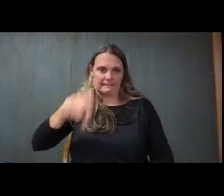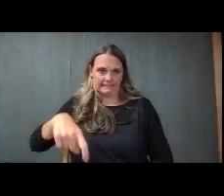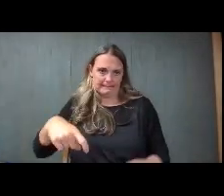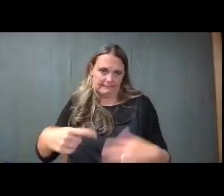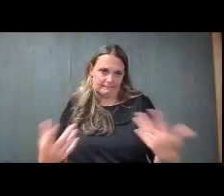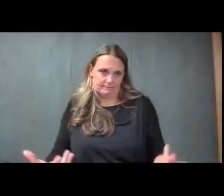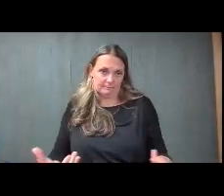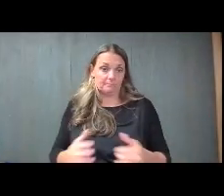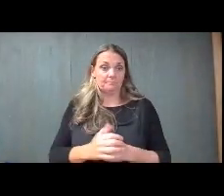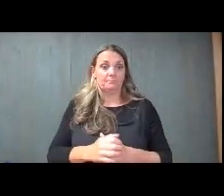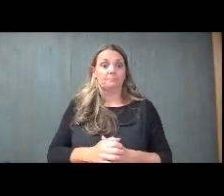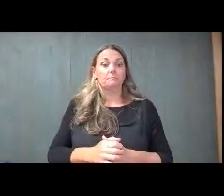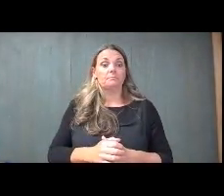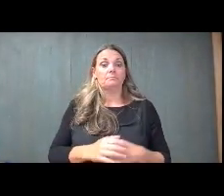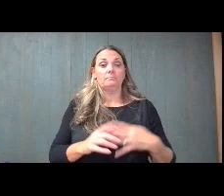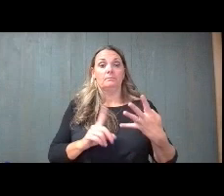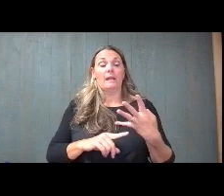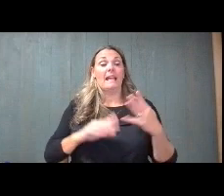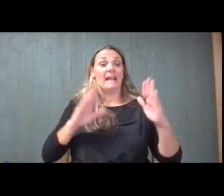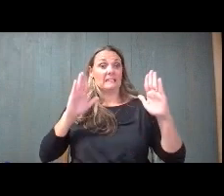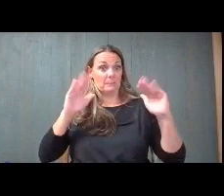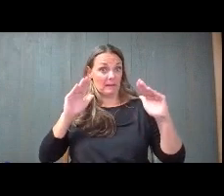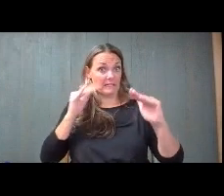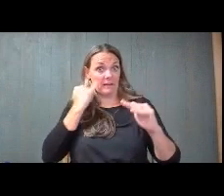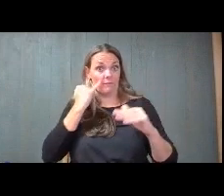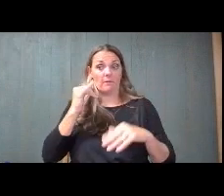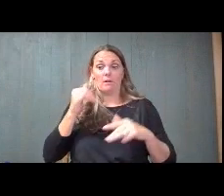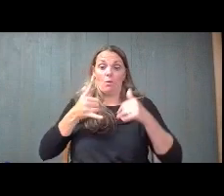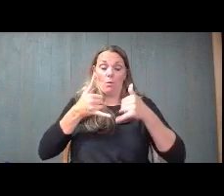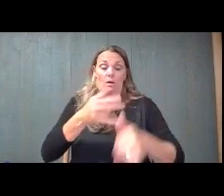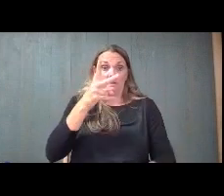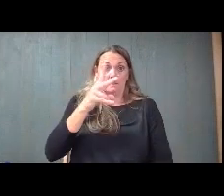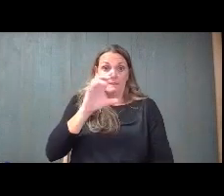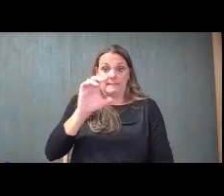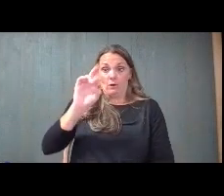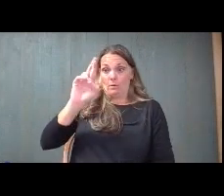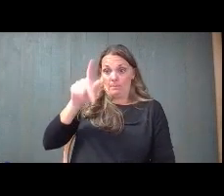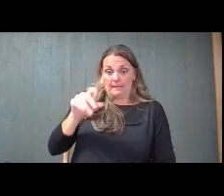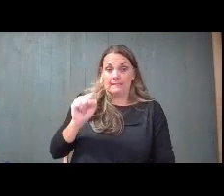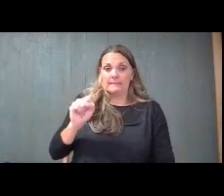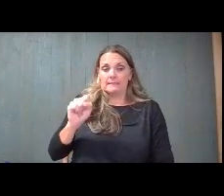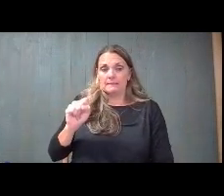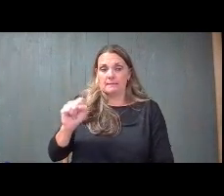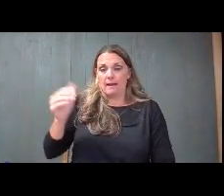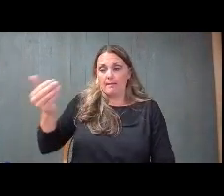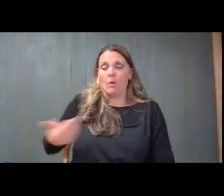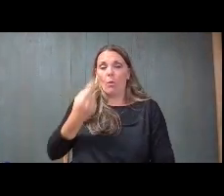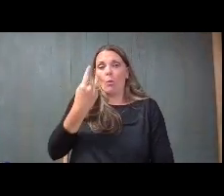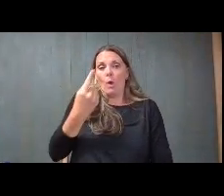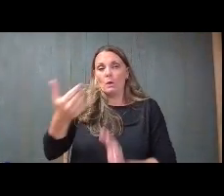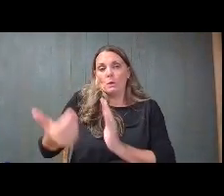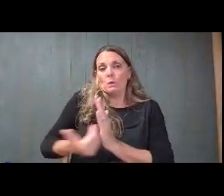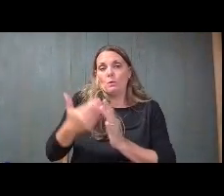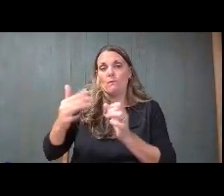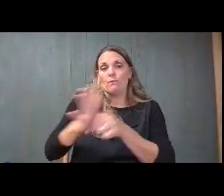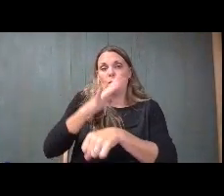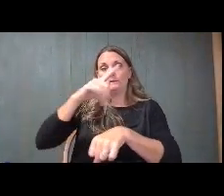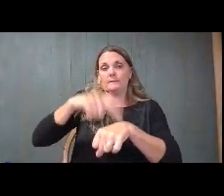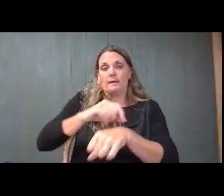It is expected that awarded CSPs would employ a minimum of one new full time employee, or FTE,